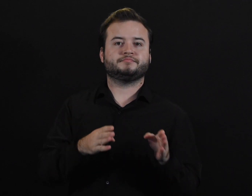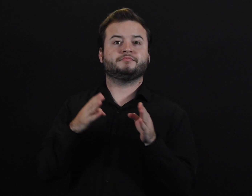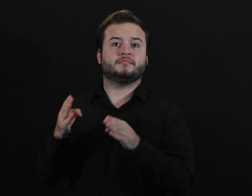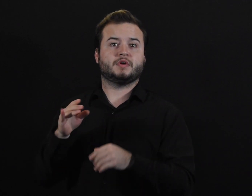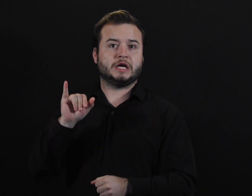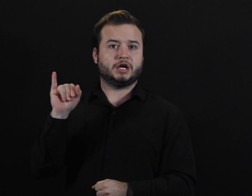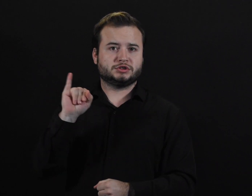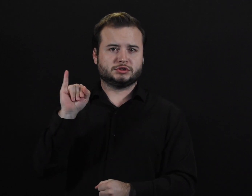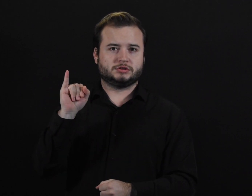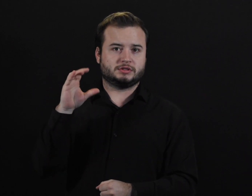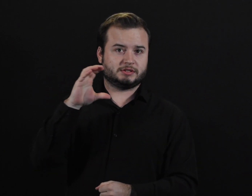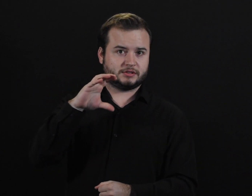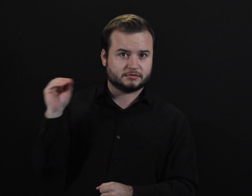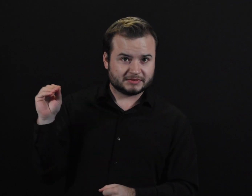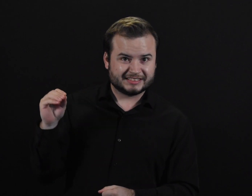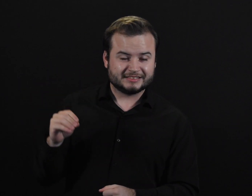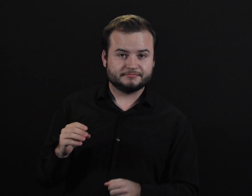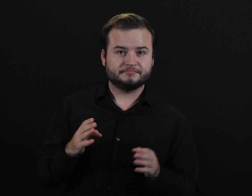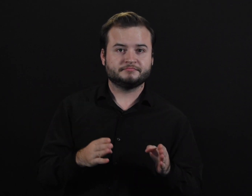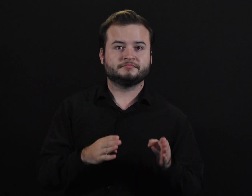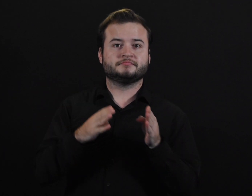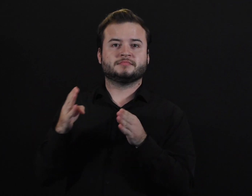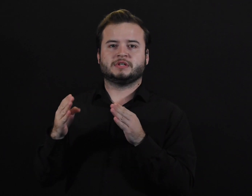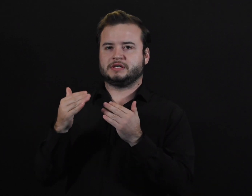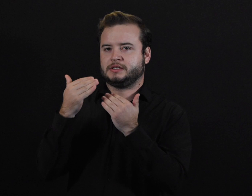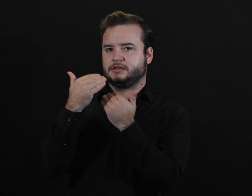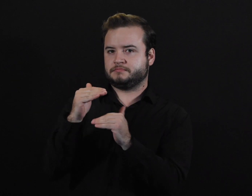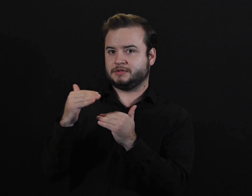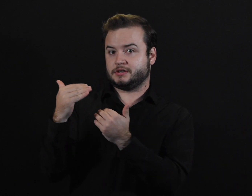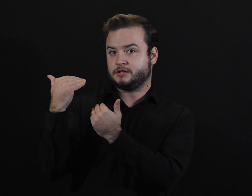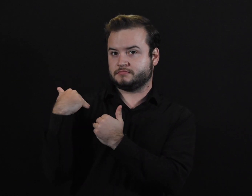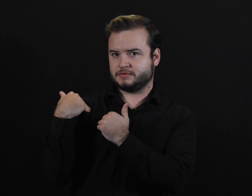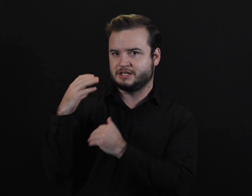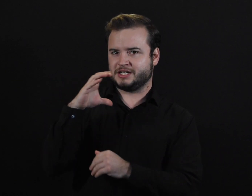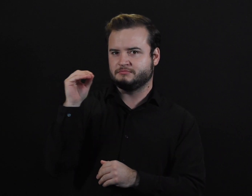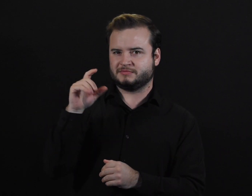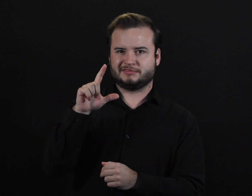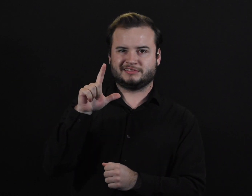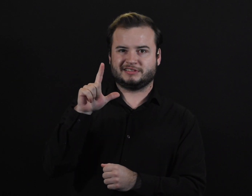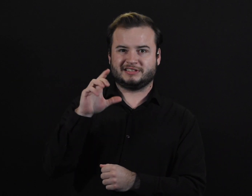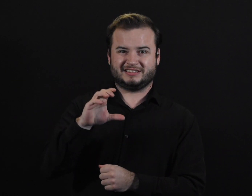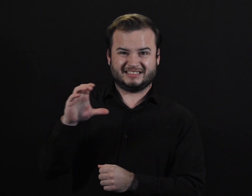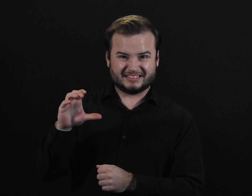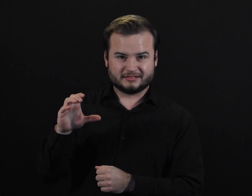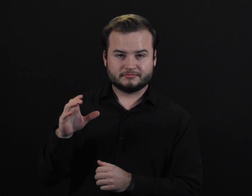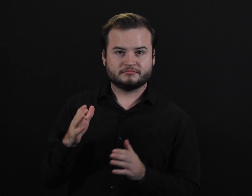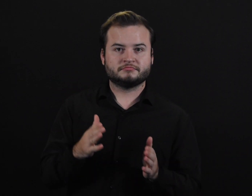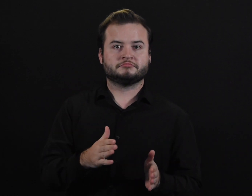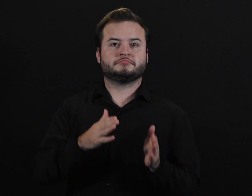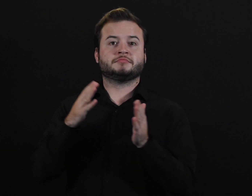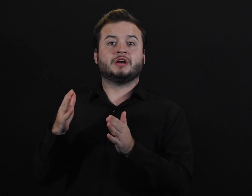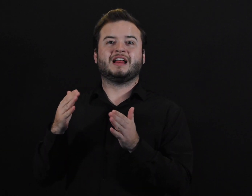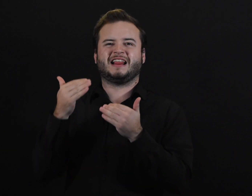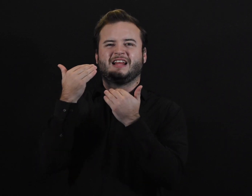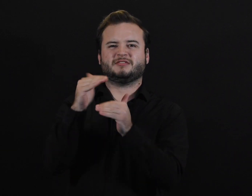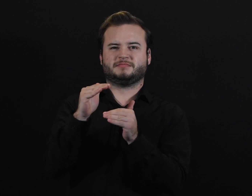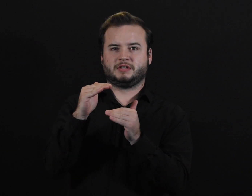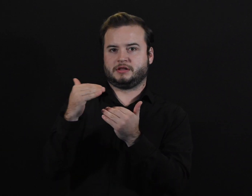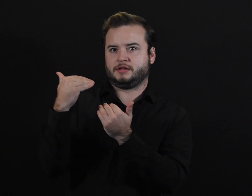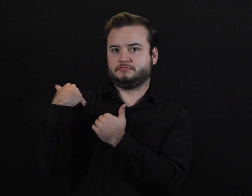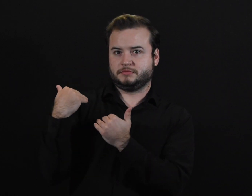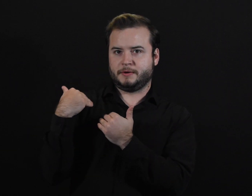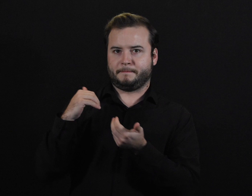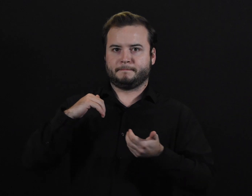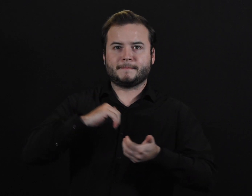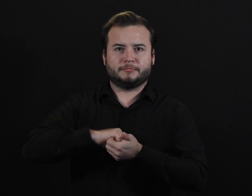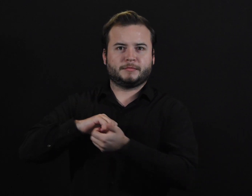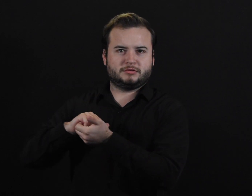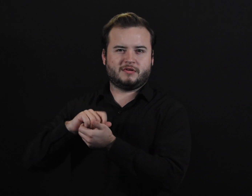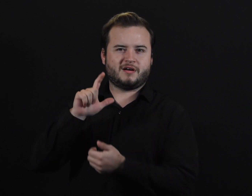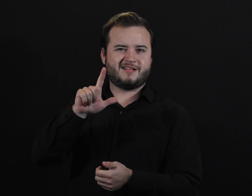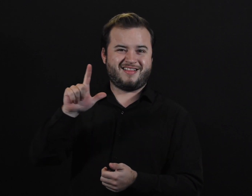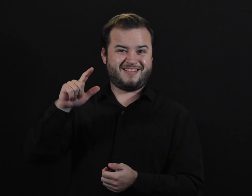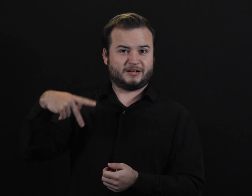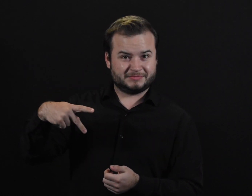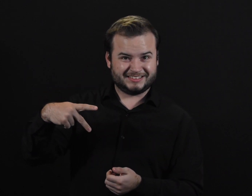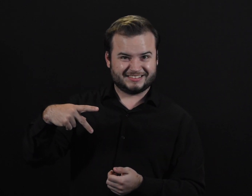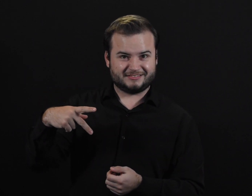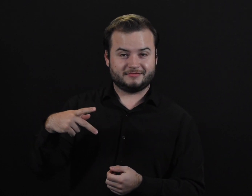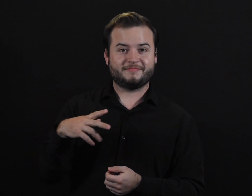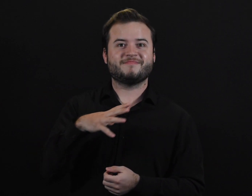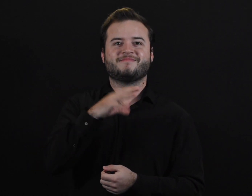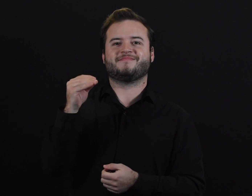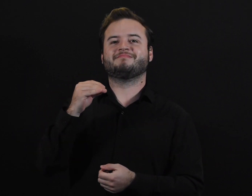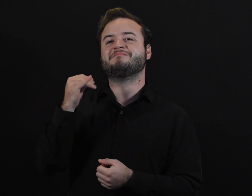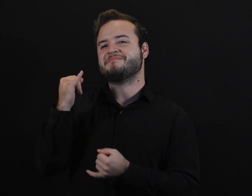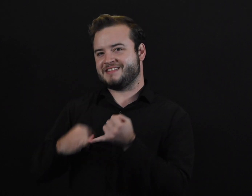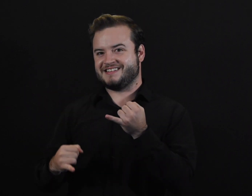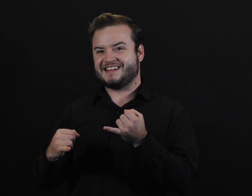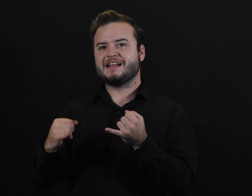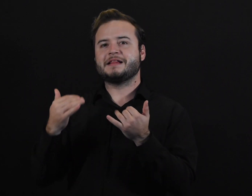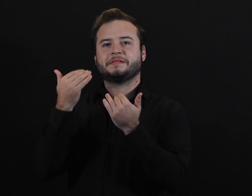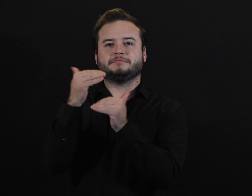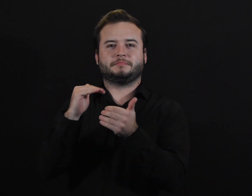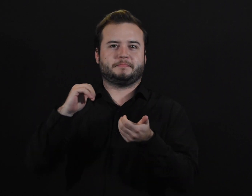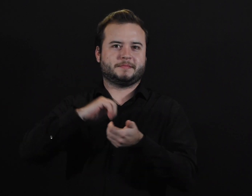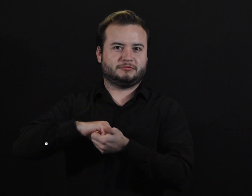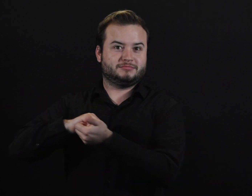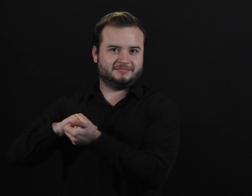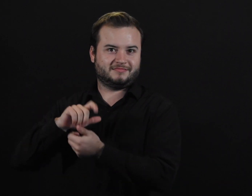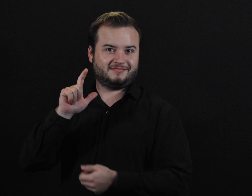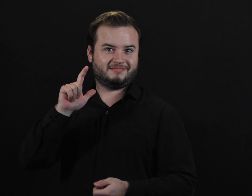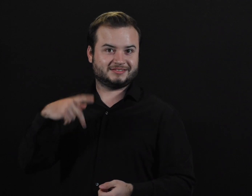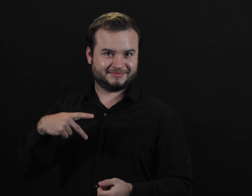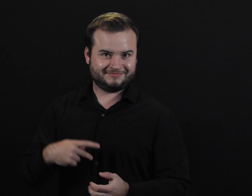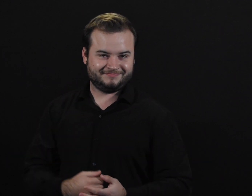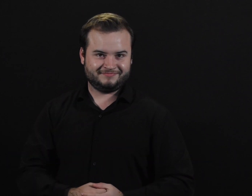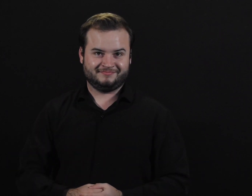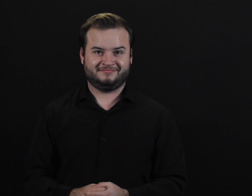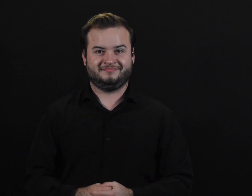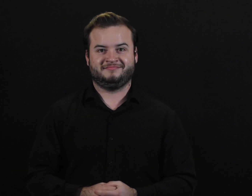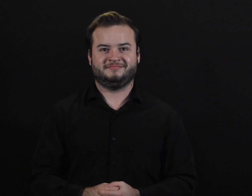insurance companies, limited liability companies, limited liability partnerships, and limited partnerships.